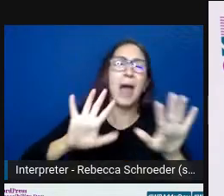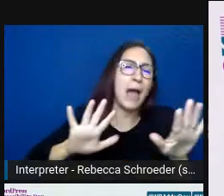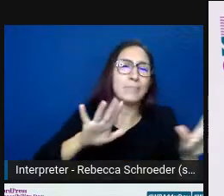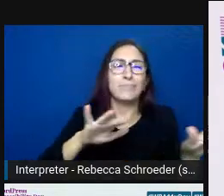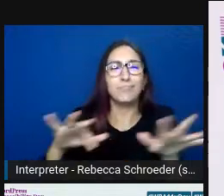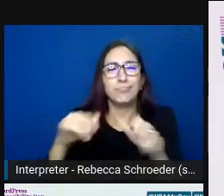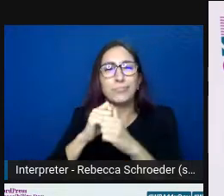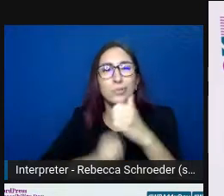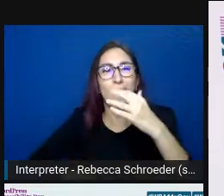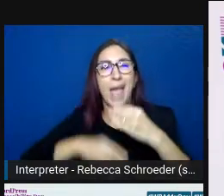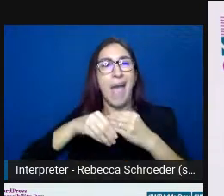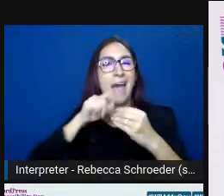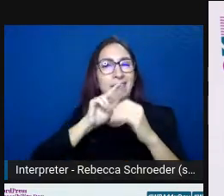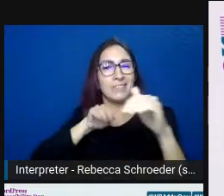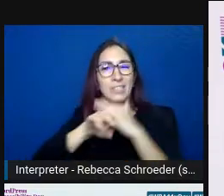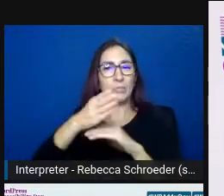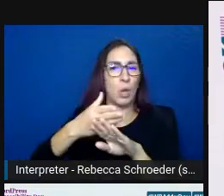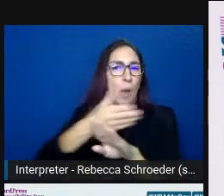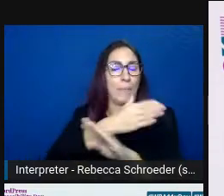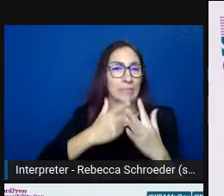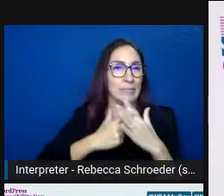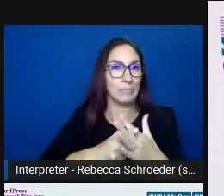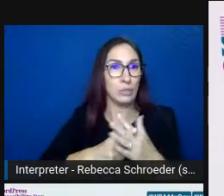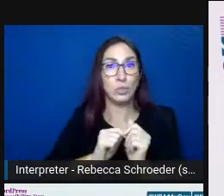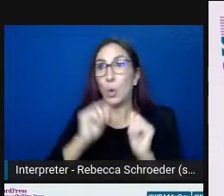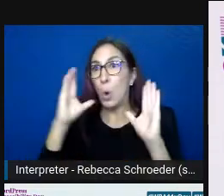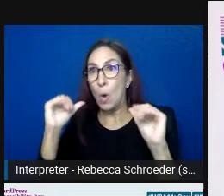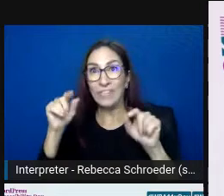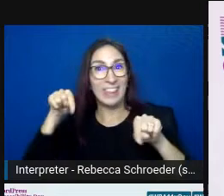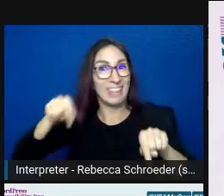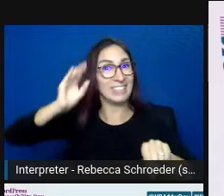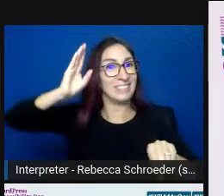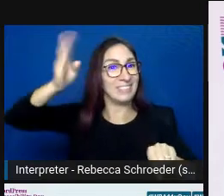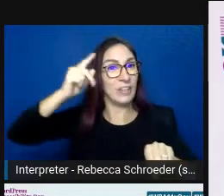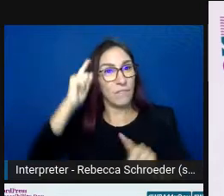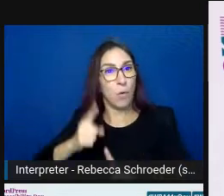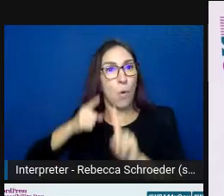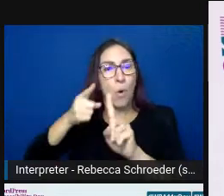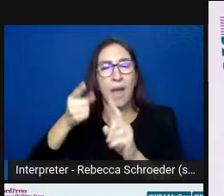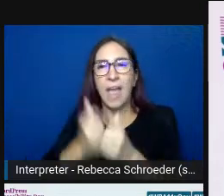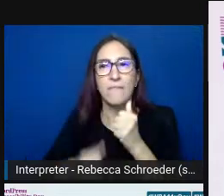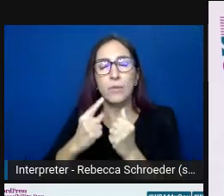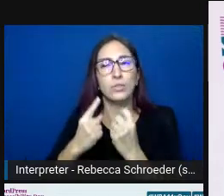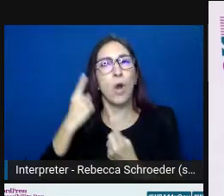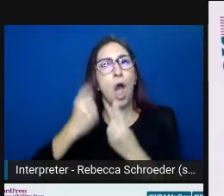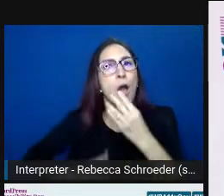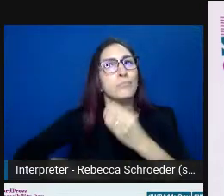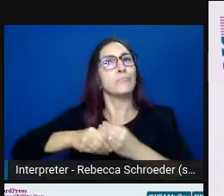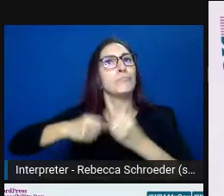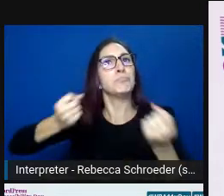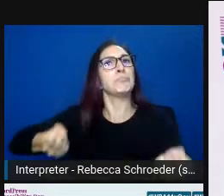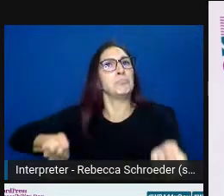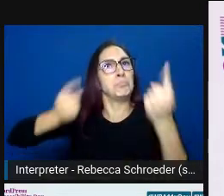and so hopefully this talk will help everyone gain a new insight in how we can make this work for agencies and teams.